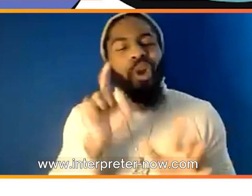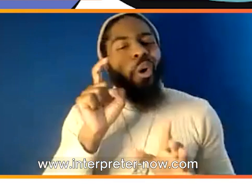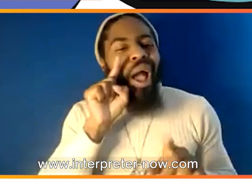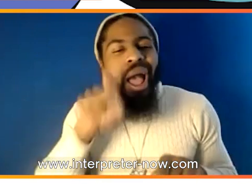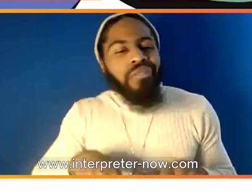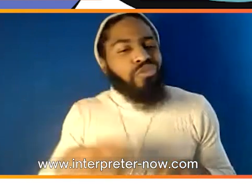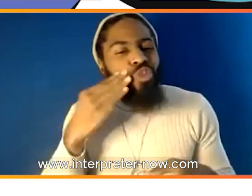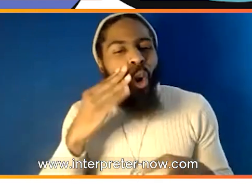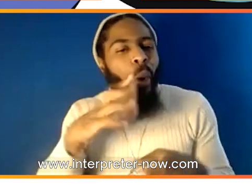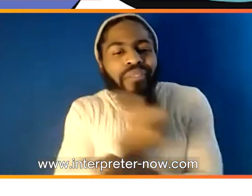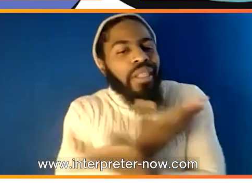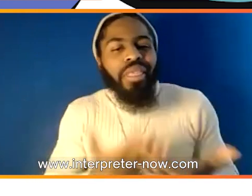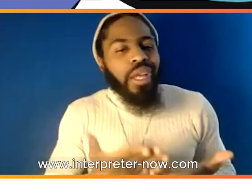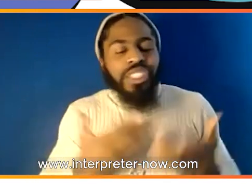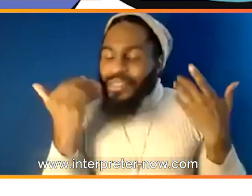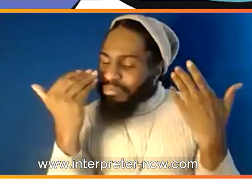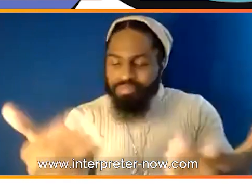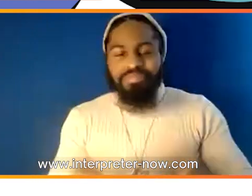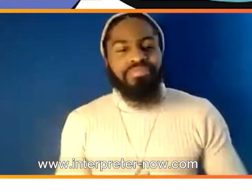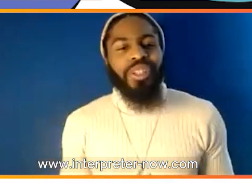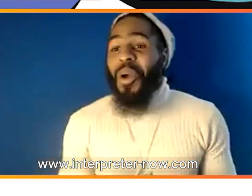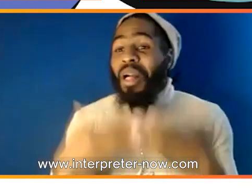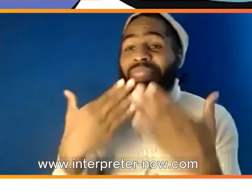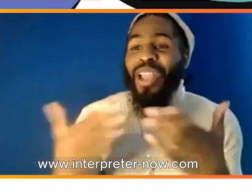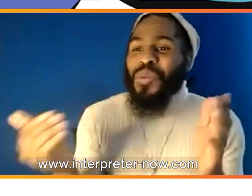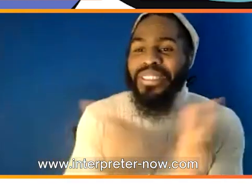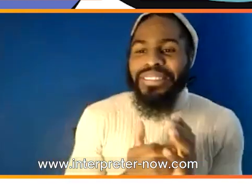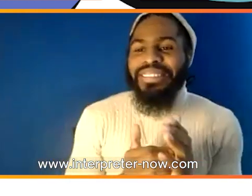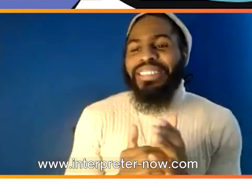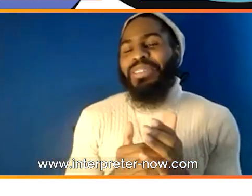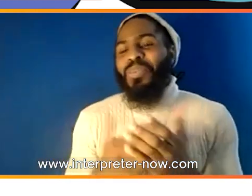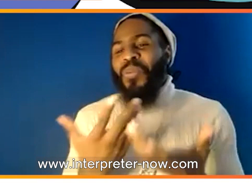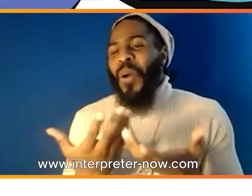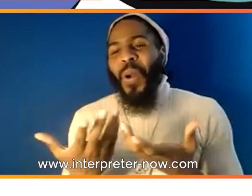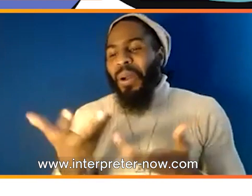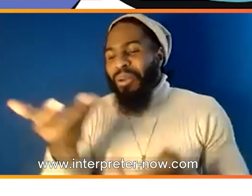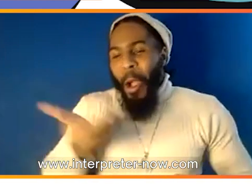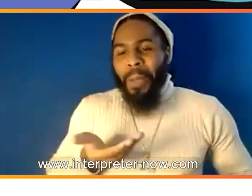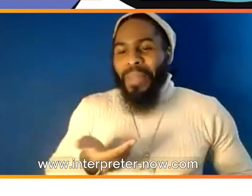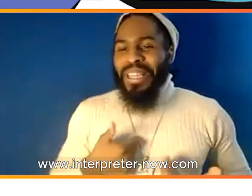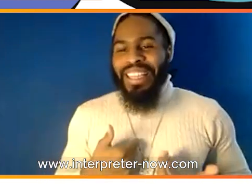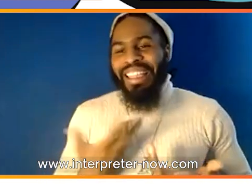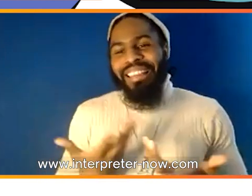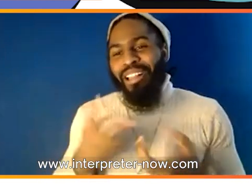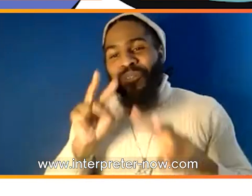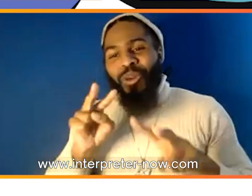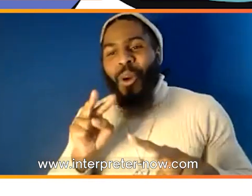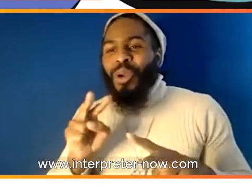You don't have to have all the answers, just do something. Absolutely. Well, again, thank you so much for having me. This has been wonderful,